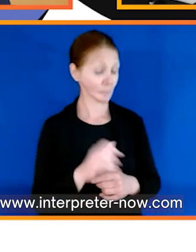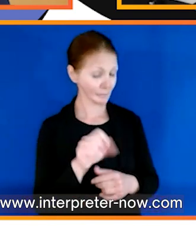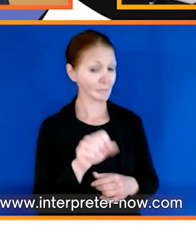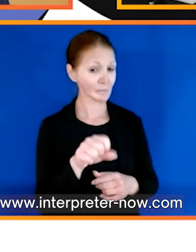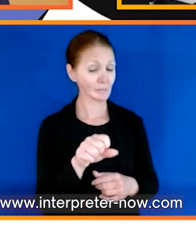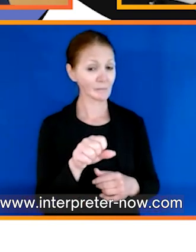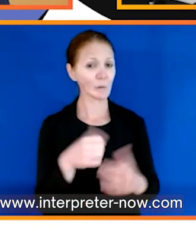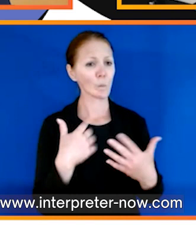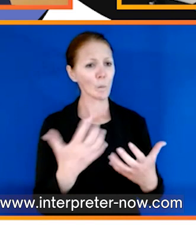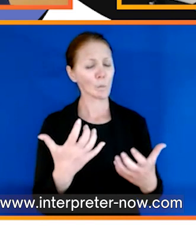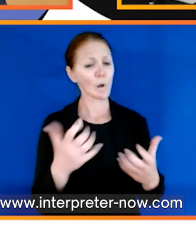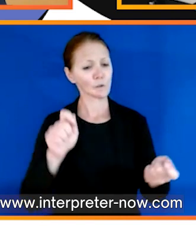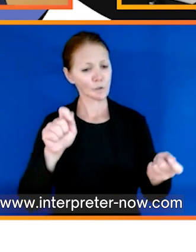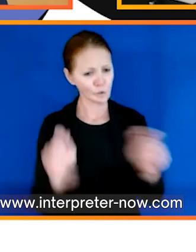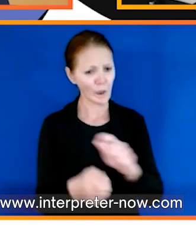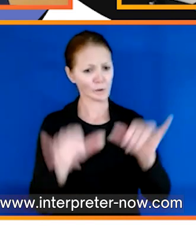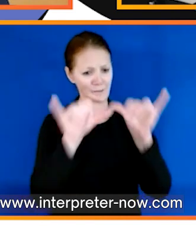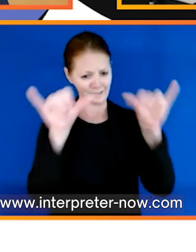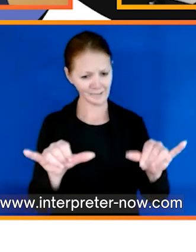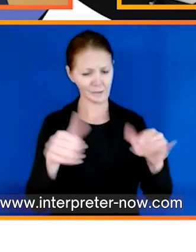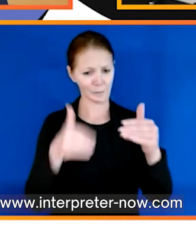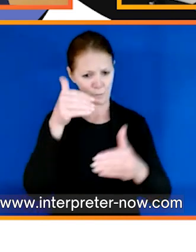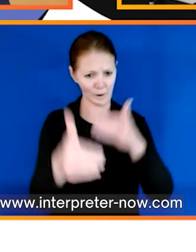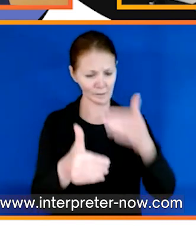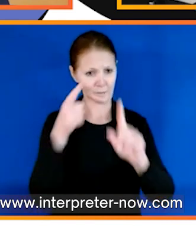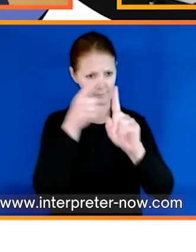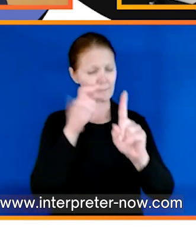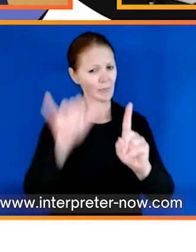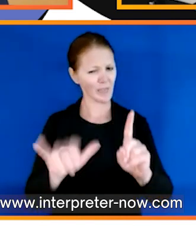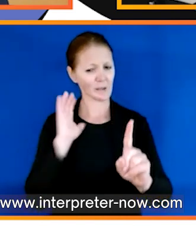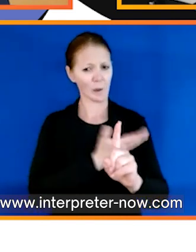world, an equitable workplace. How do you do that?